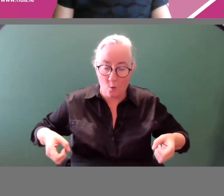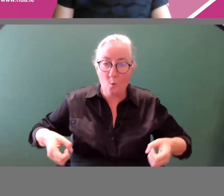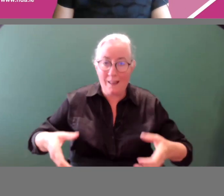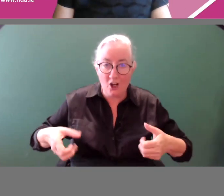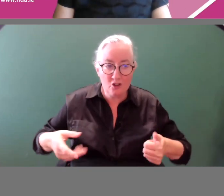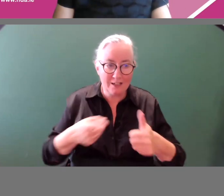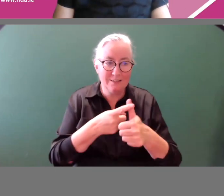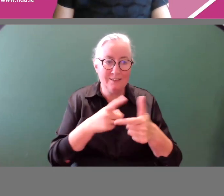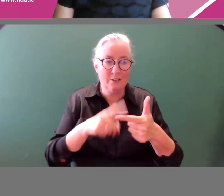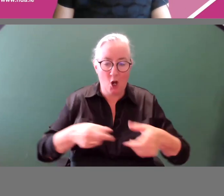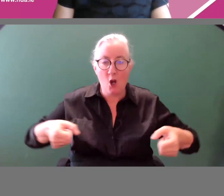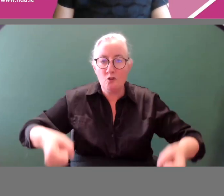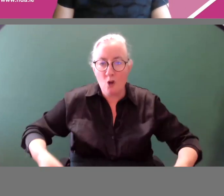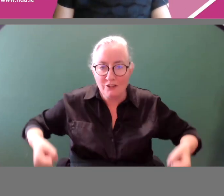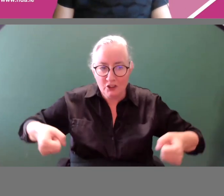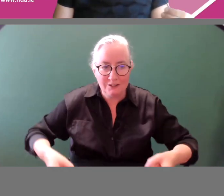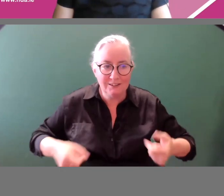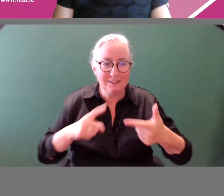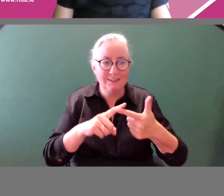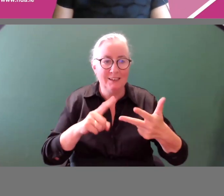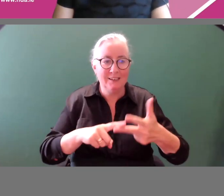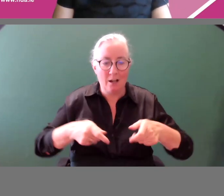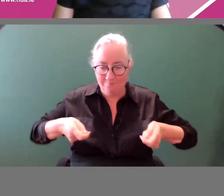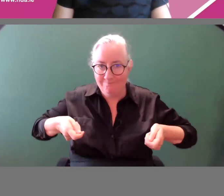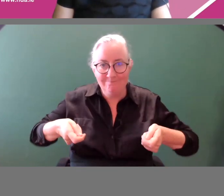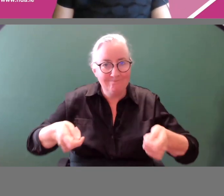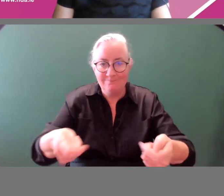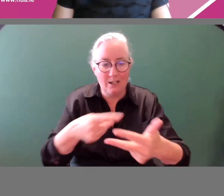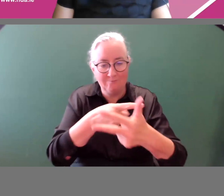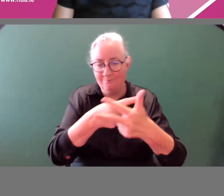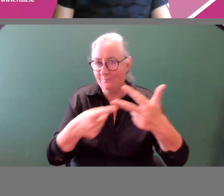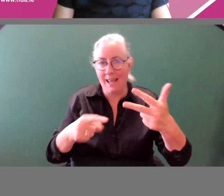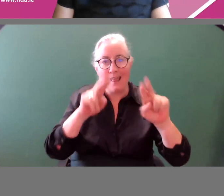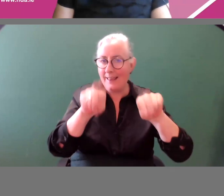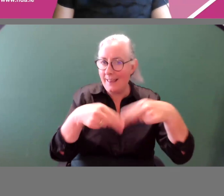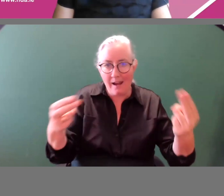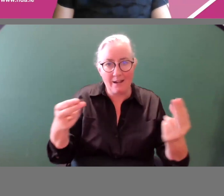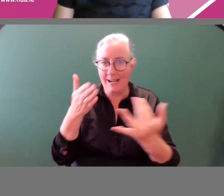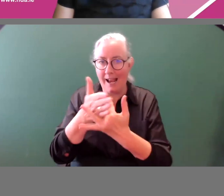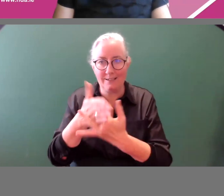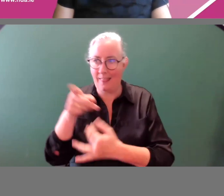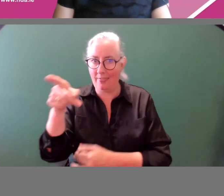crutches and the person using a rollator. None of them would be able to use this apartment. If they